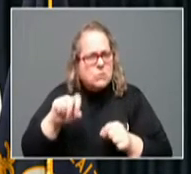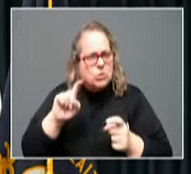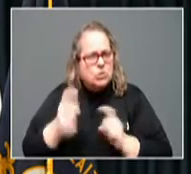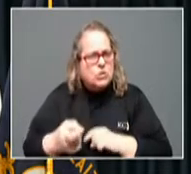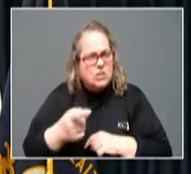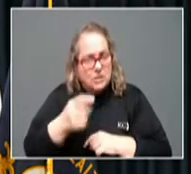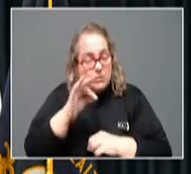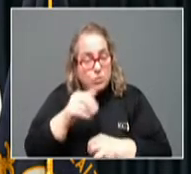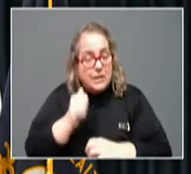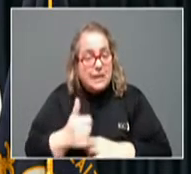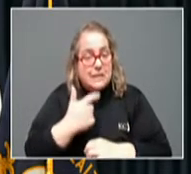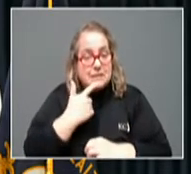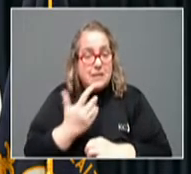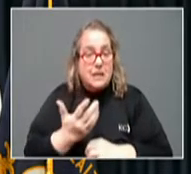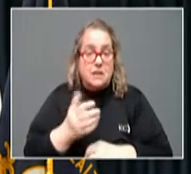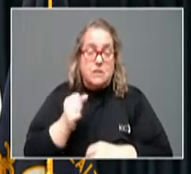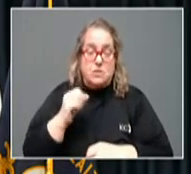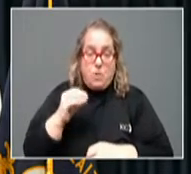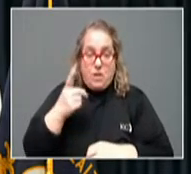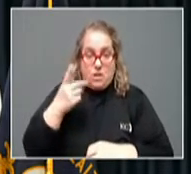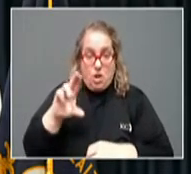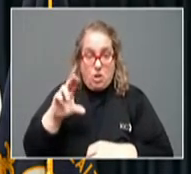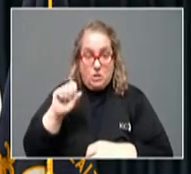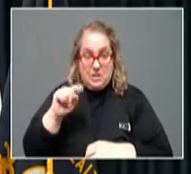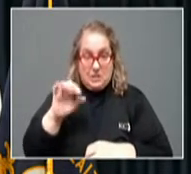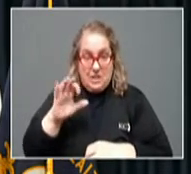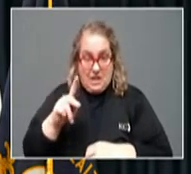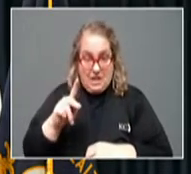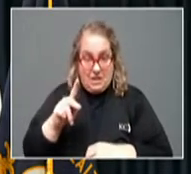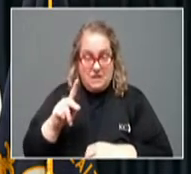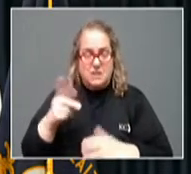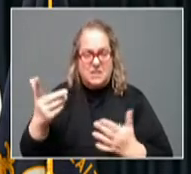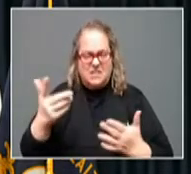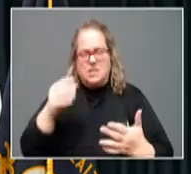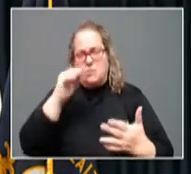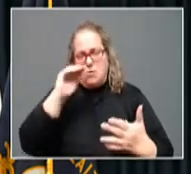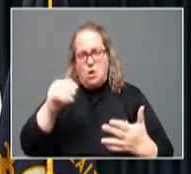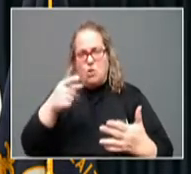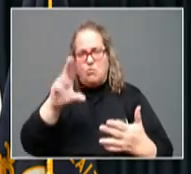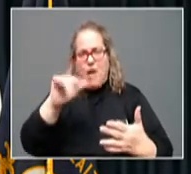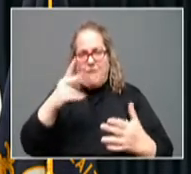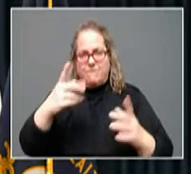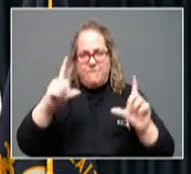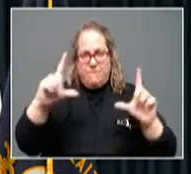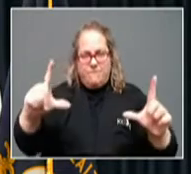so dr stack has, you know, charted out the rise and the fall at at at